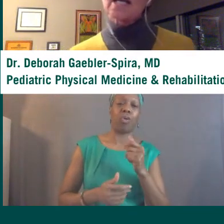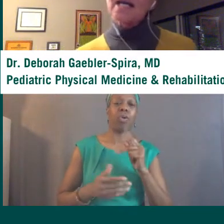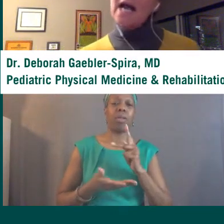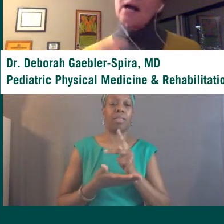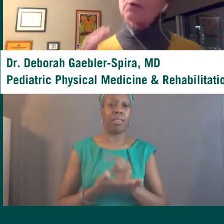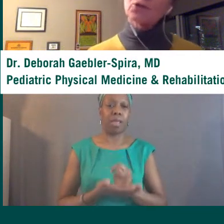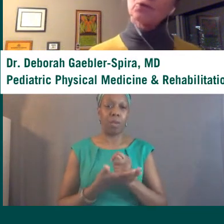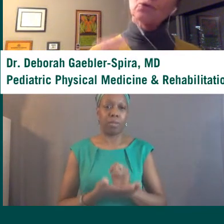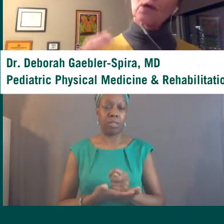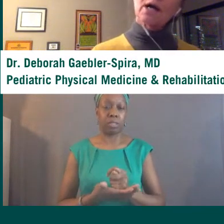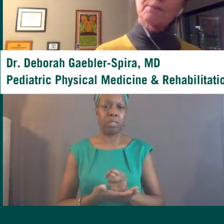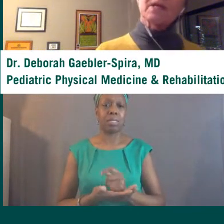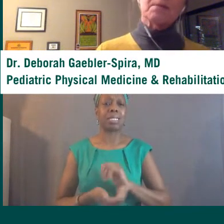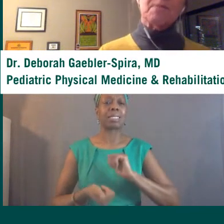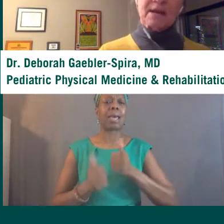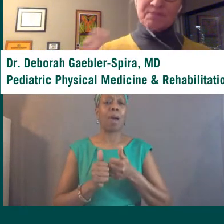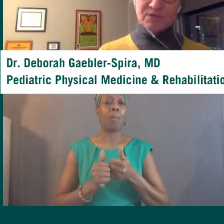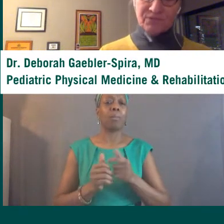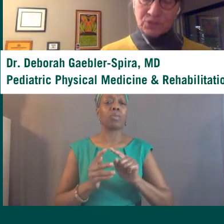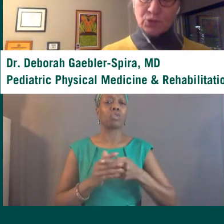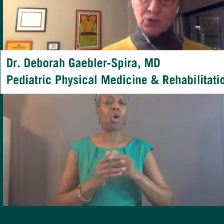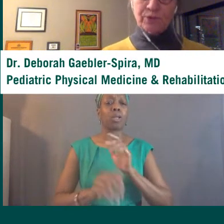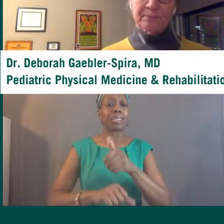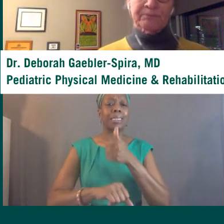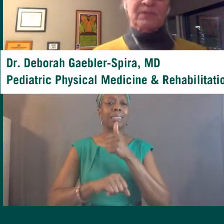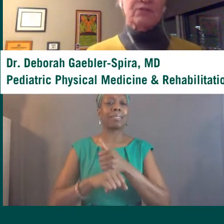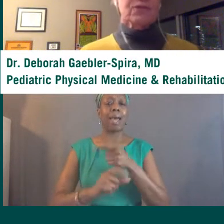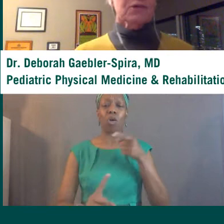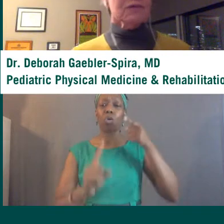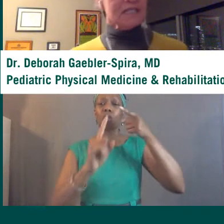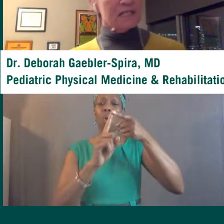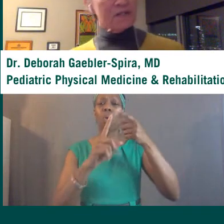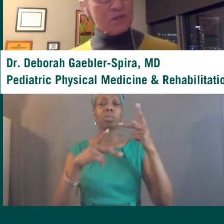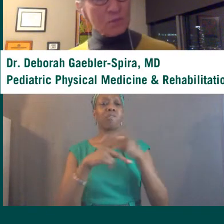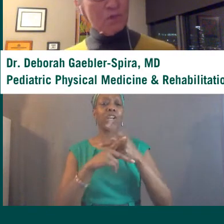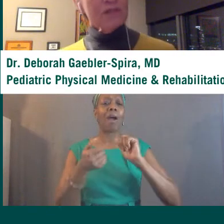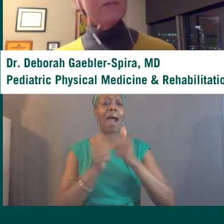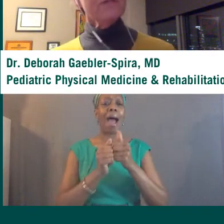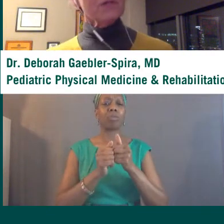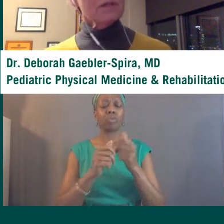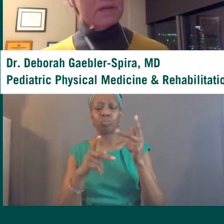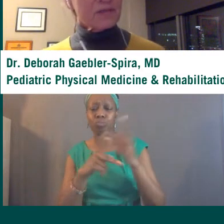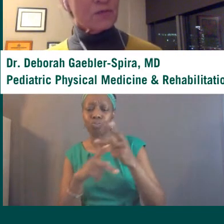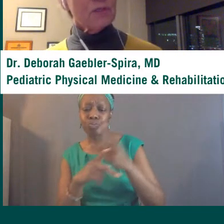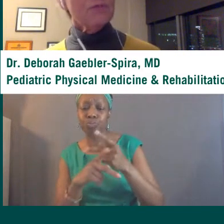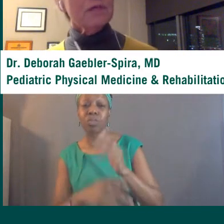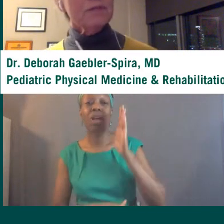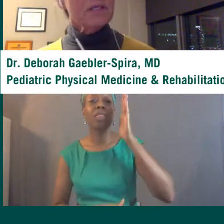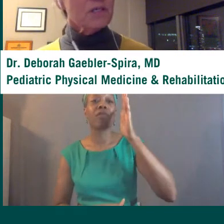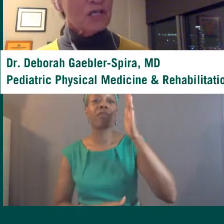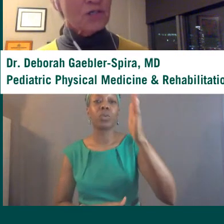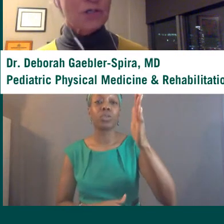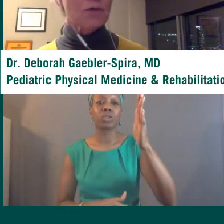and how to map the future. Frequently at this point, physical medicine and rehabilitation